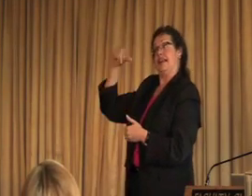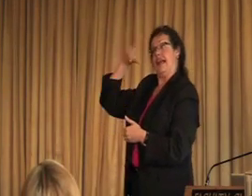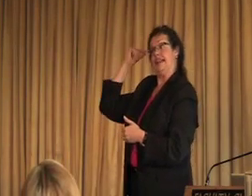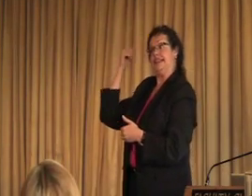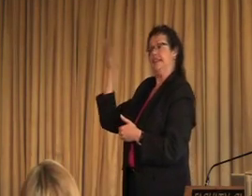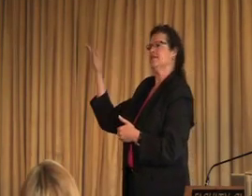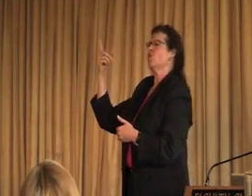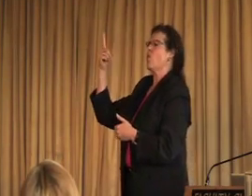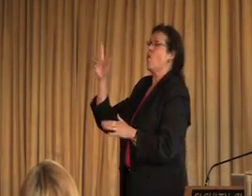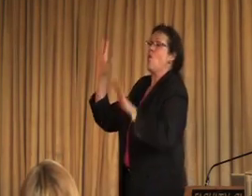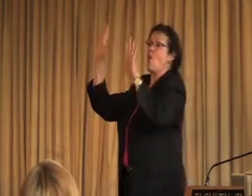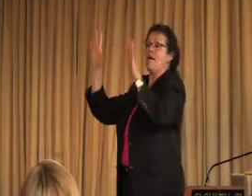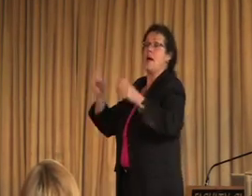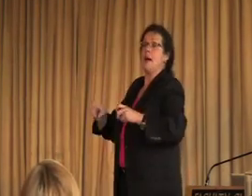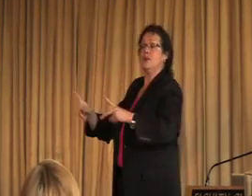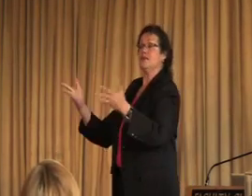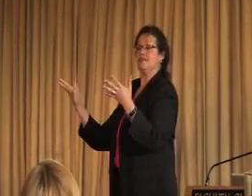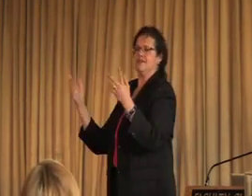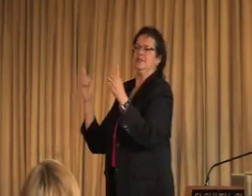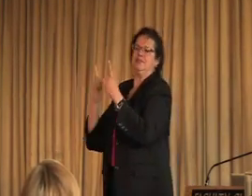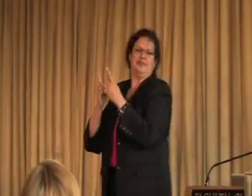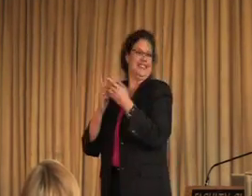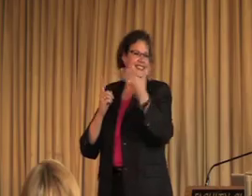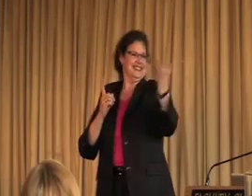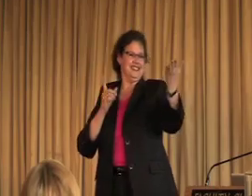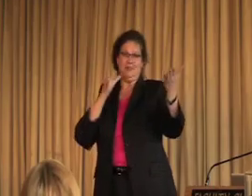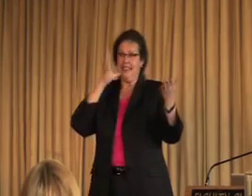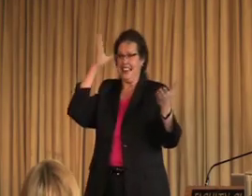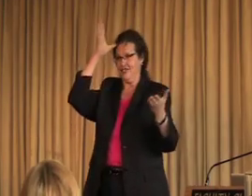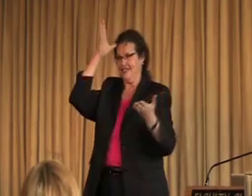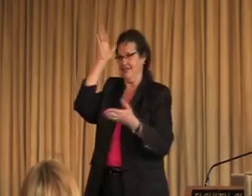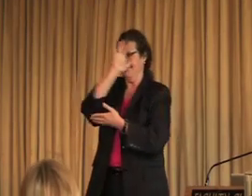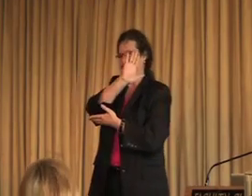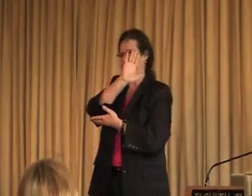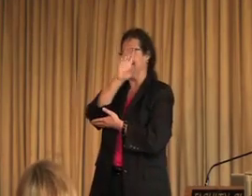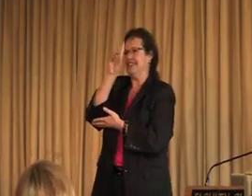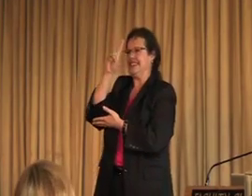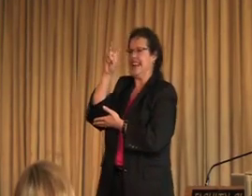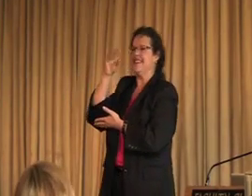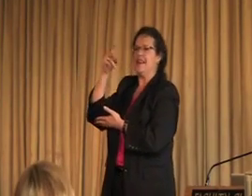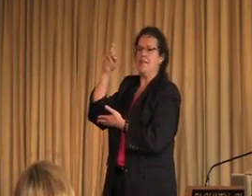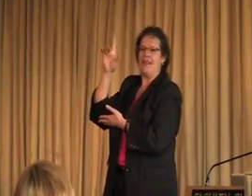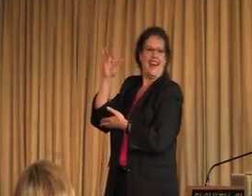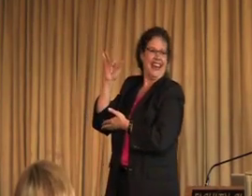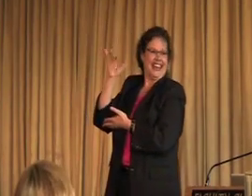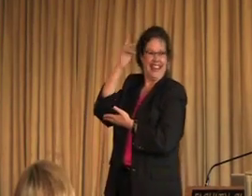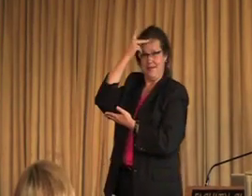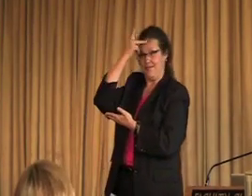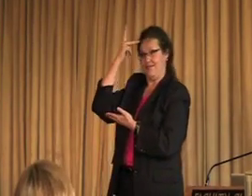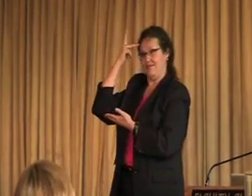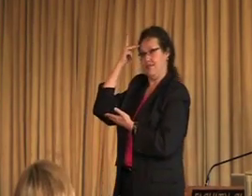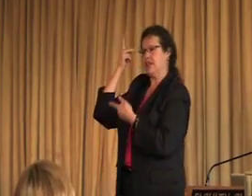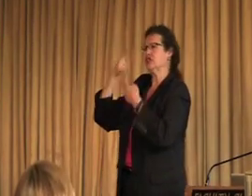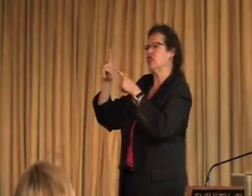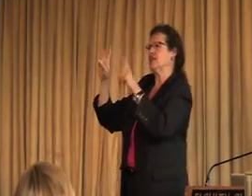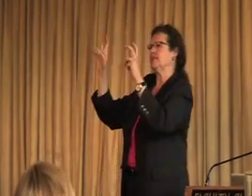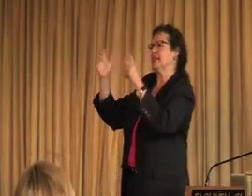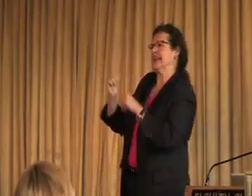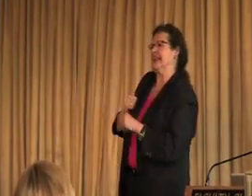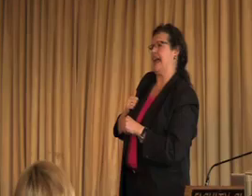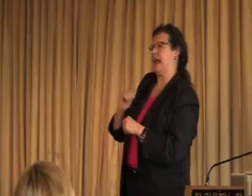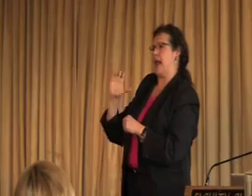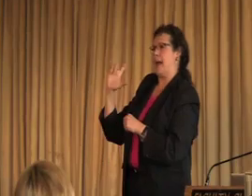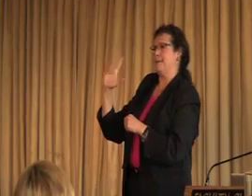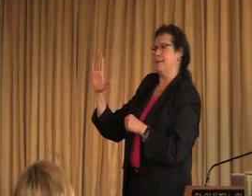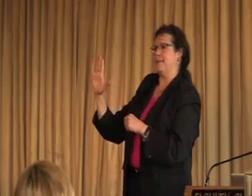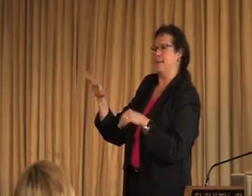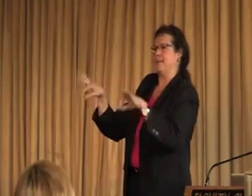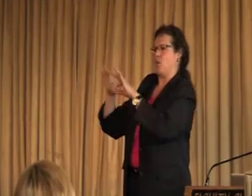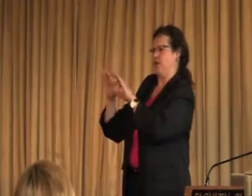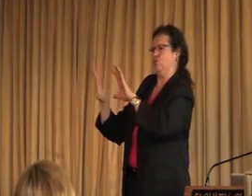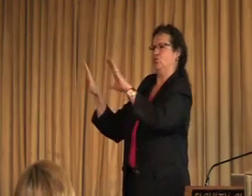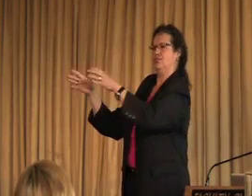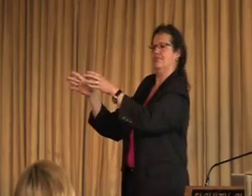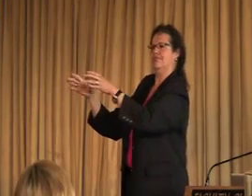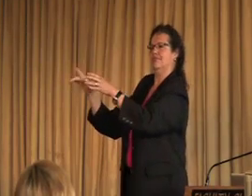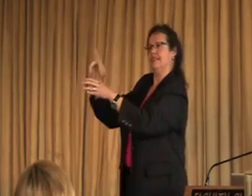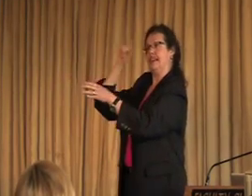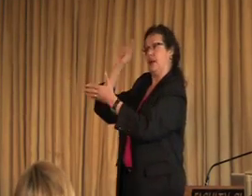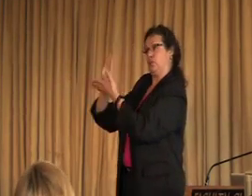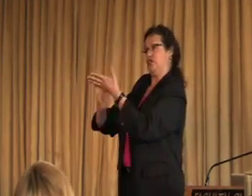here. One of my very fond memories of Gallaudet University was meeting David and Polly Peikoff.